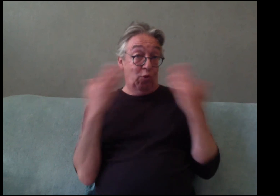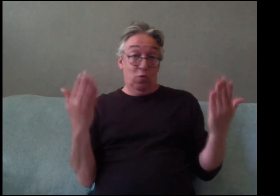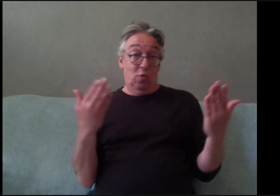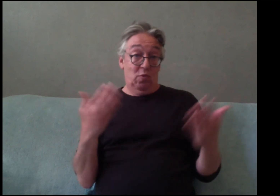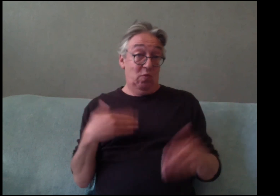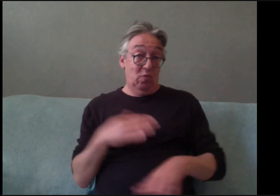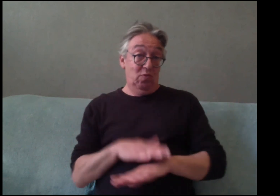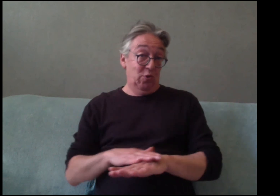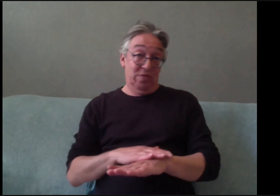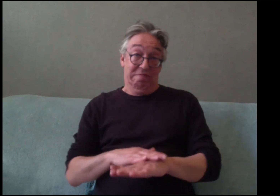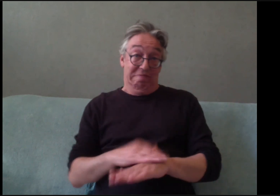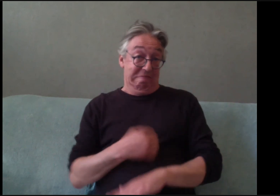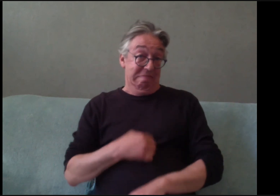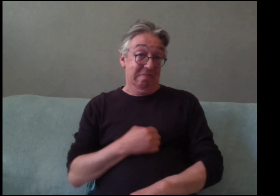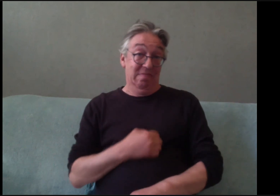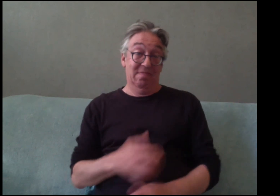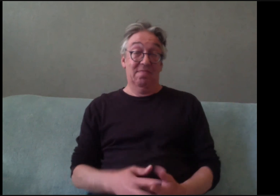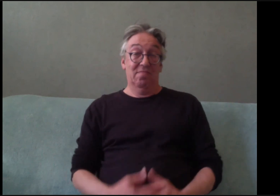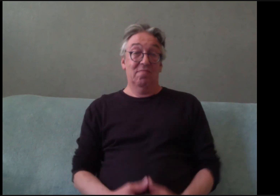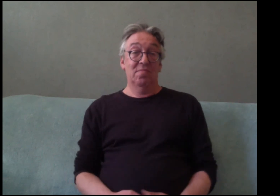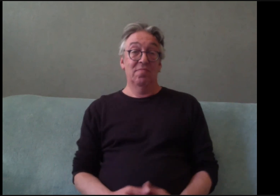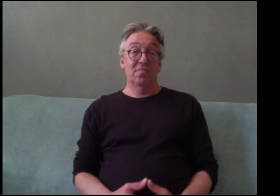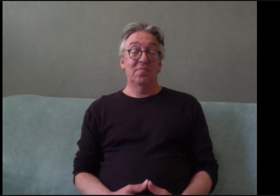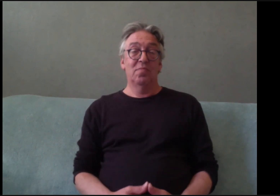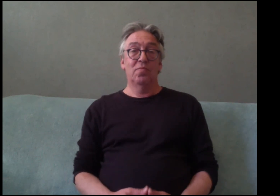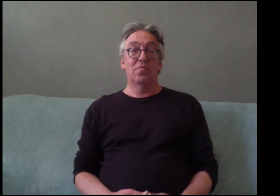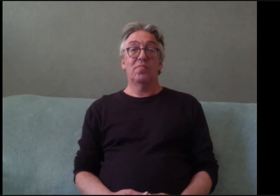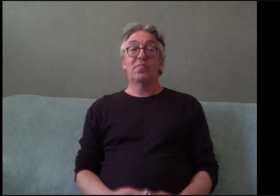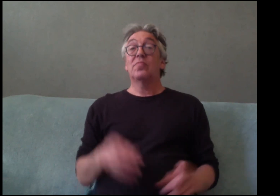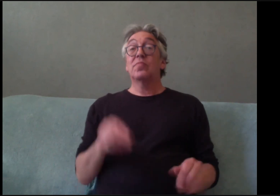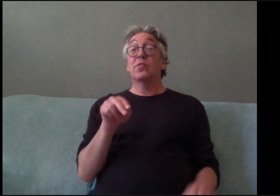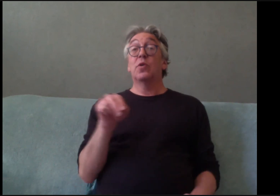I think I can share from what we're hearing at EDF,